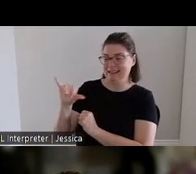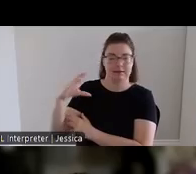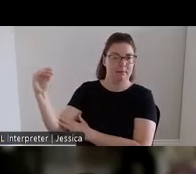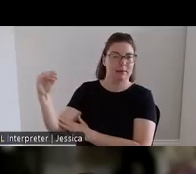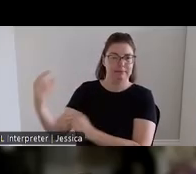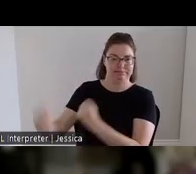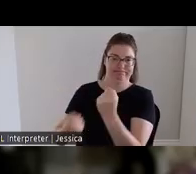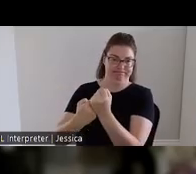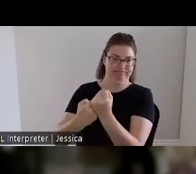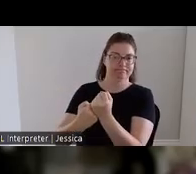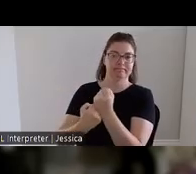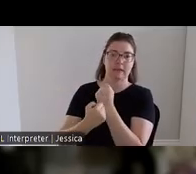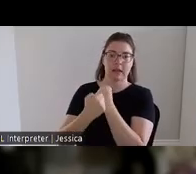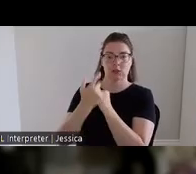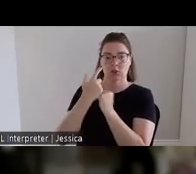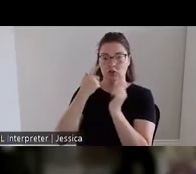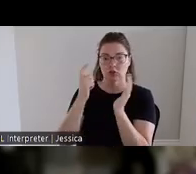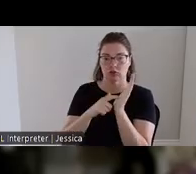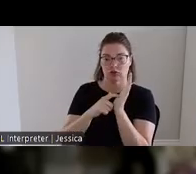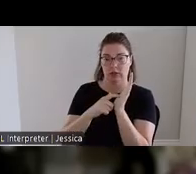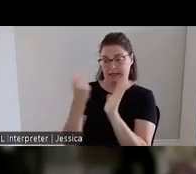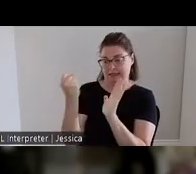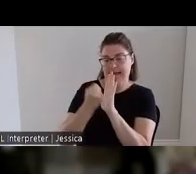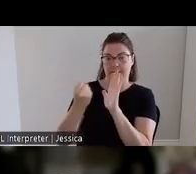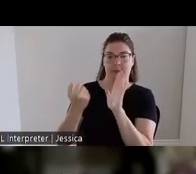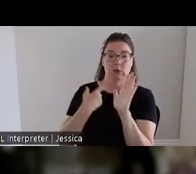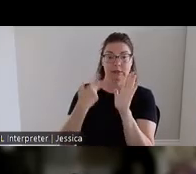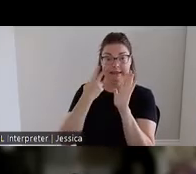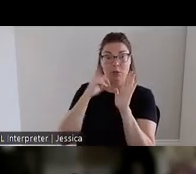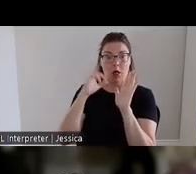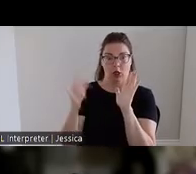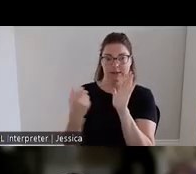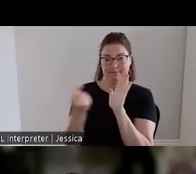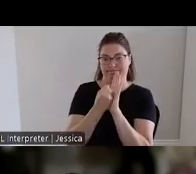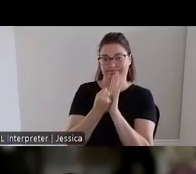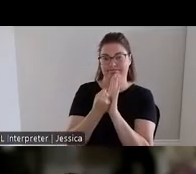could look for, and then our stamp there is on the right hand corner, which publishers, some